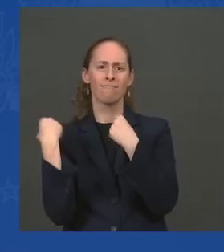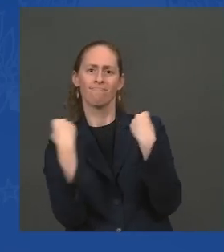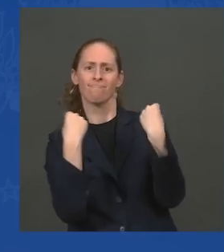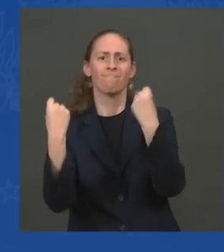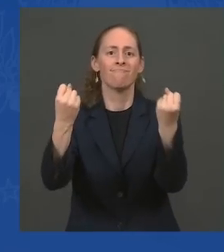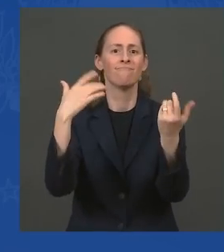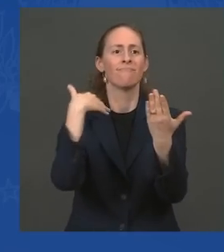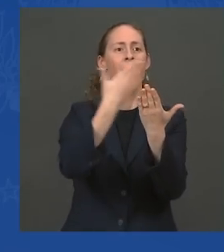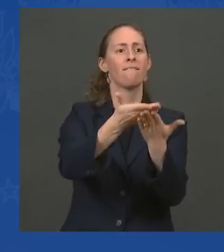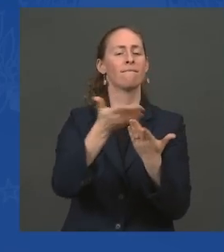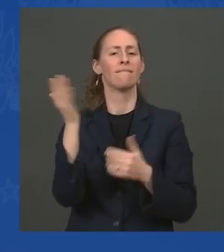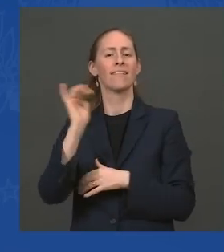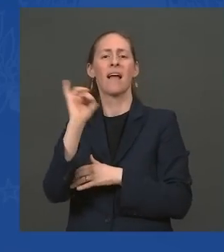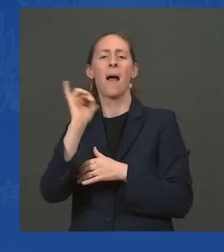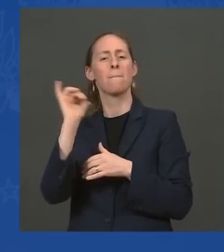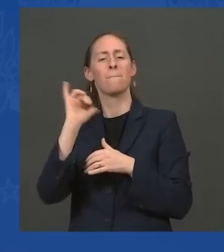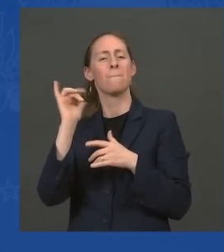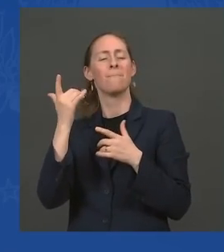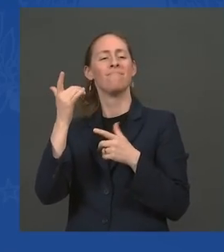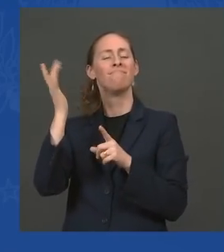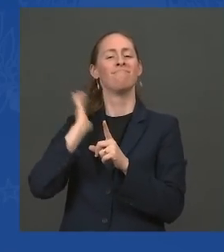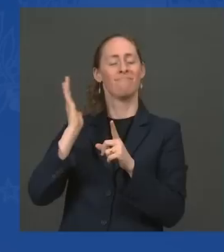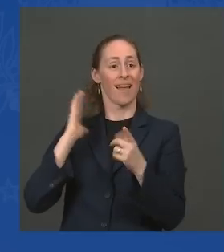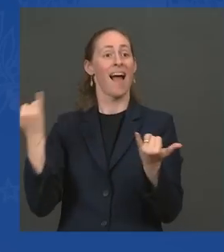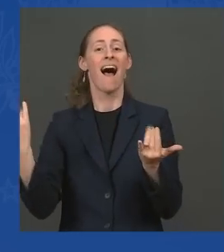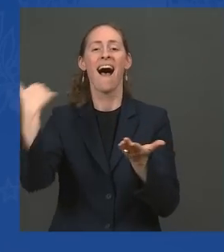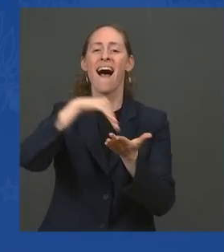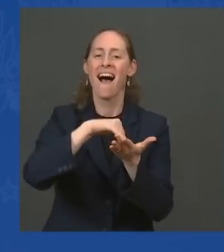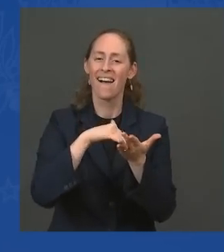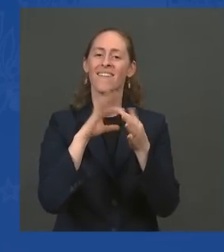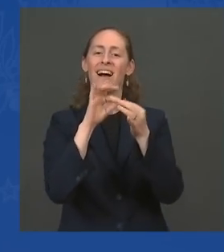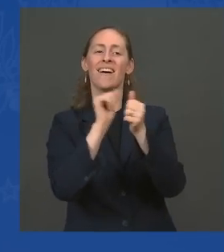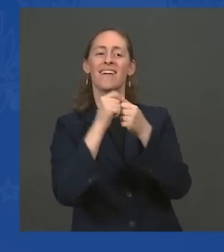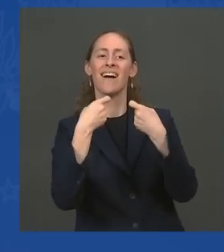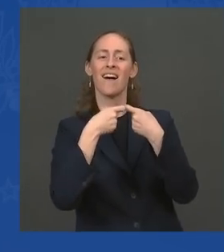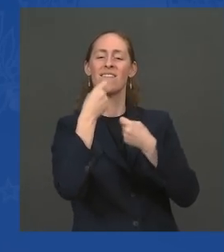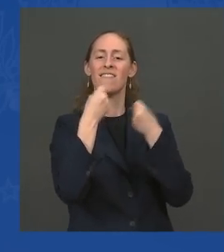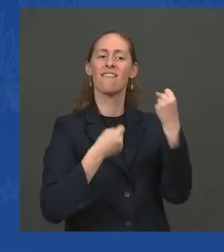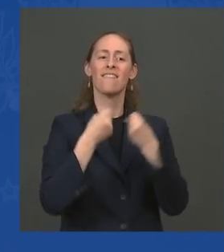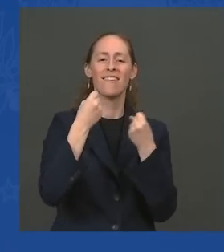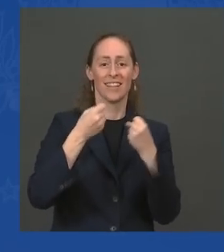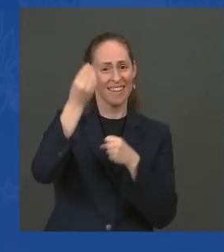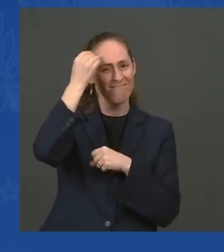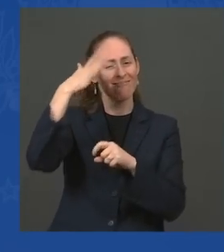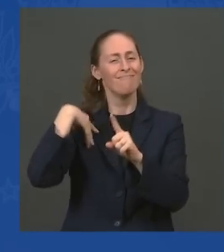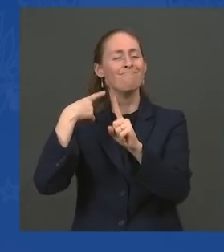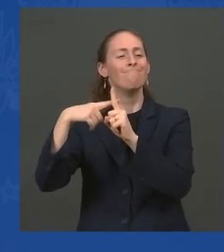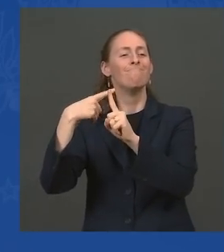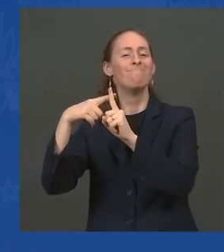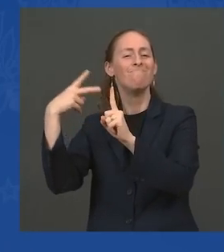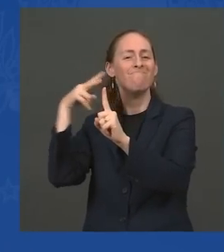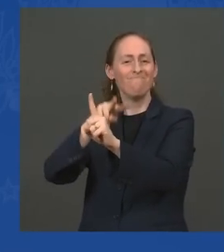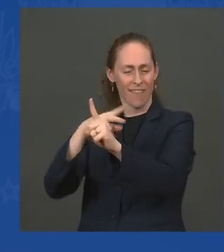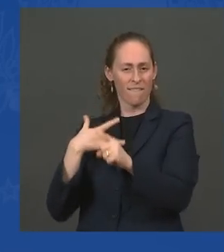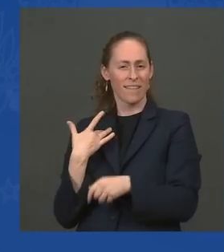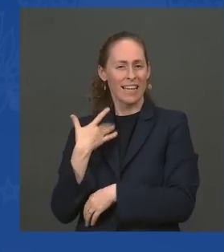about our company and our industry. So I want to thank everybody for being here. Thanks for your excitement and your dedication.